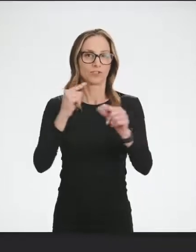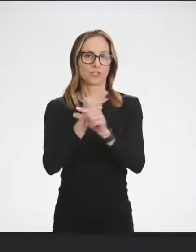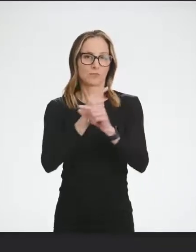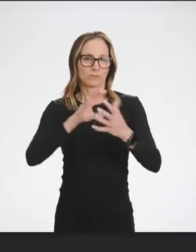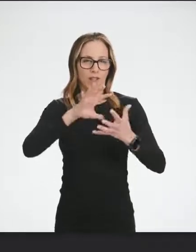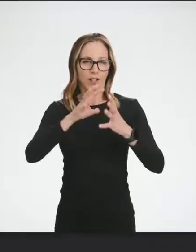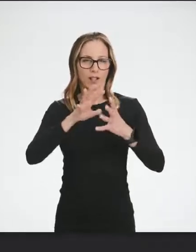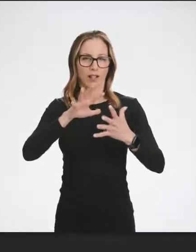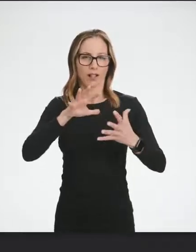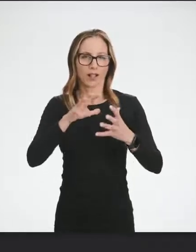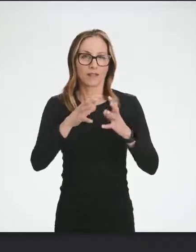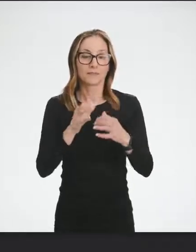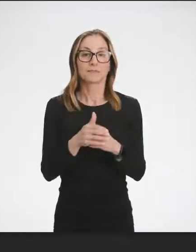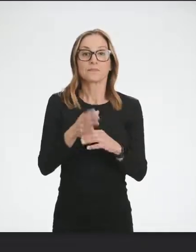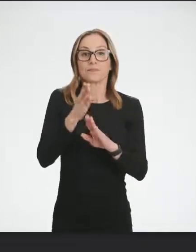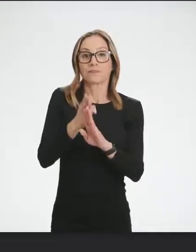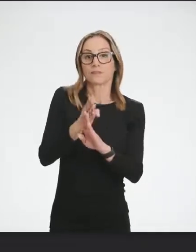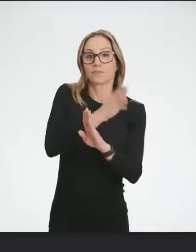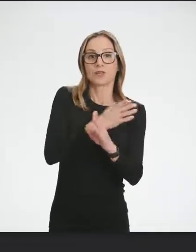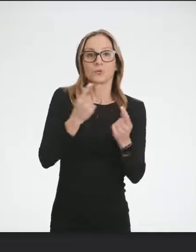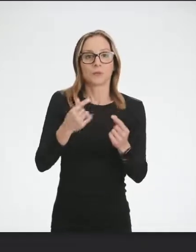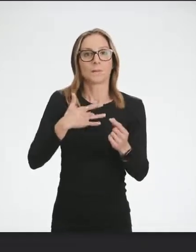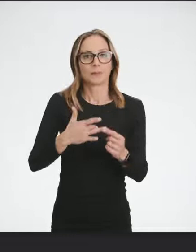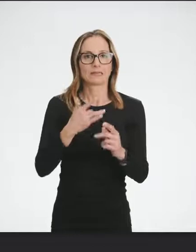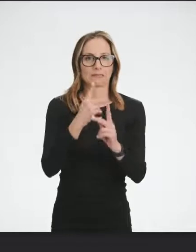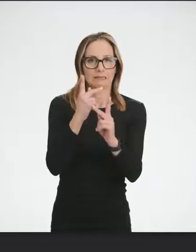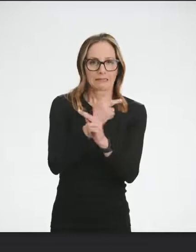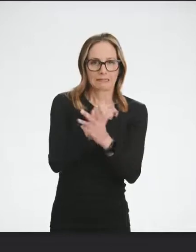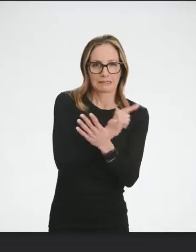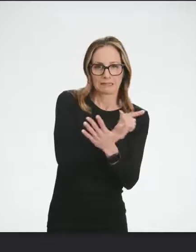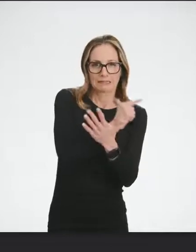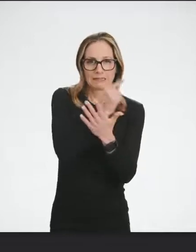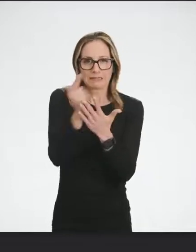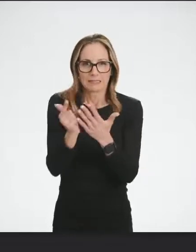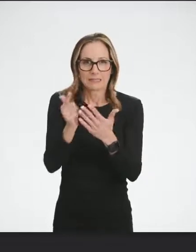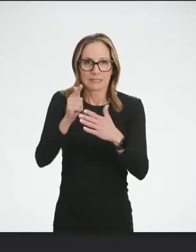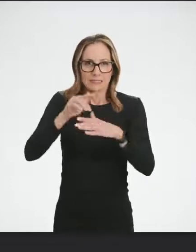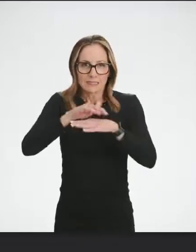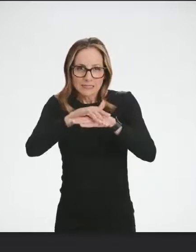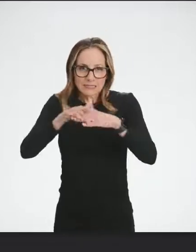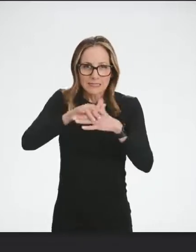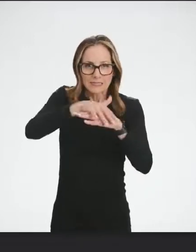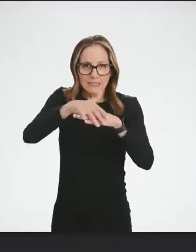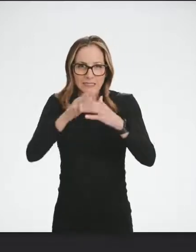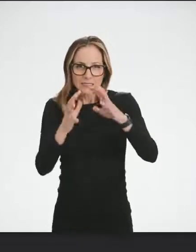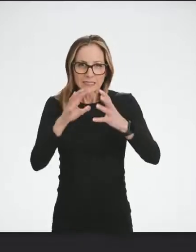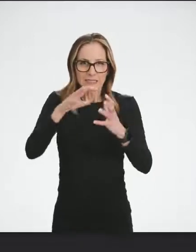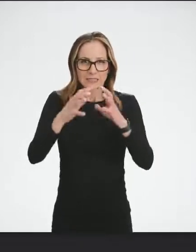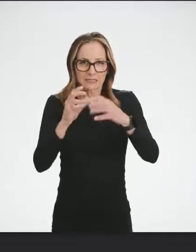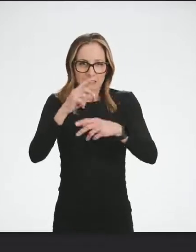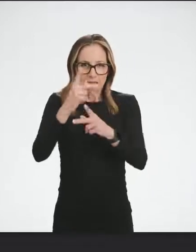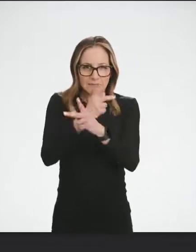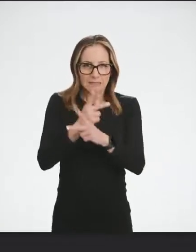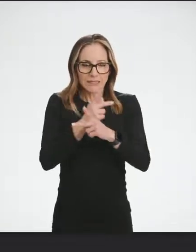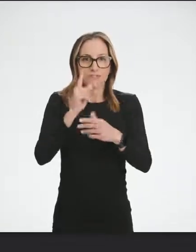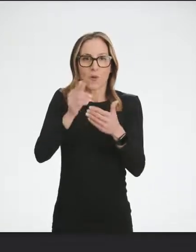Traditionally this is done with a compute pass that'll evaluate the surface and generate geometry to be used in a later render pass.